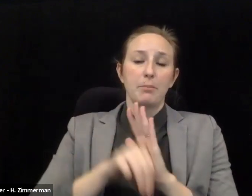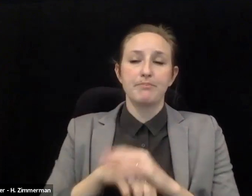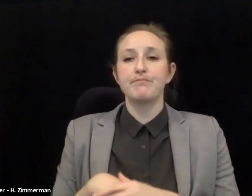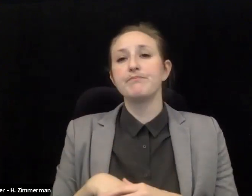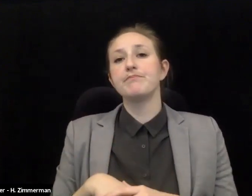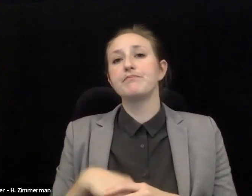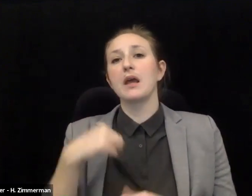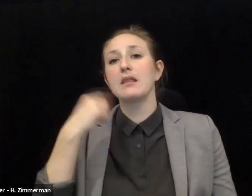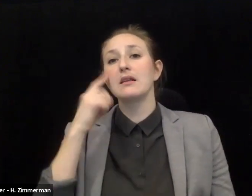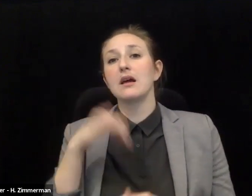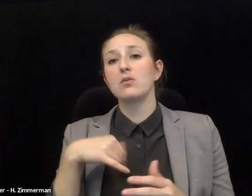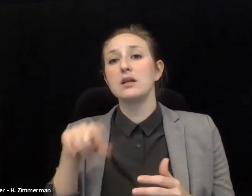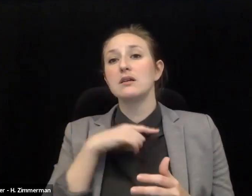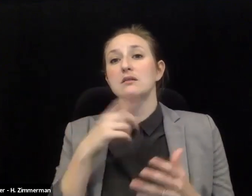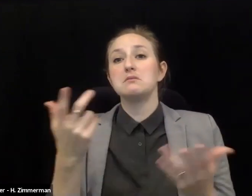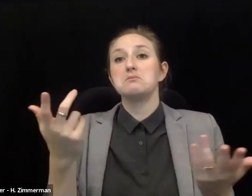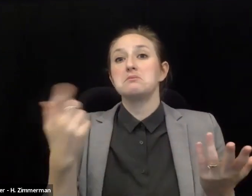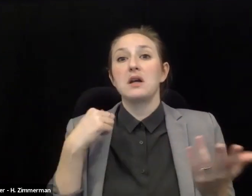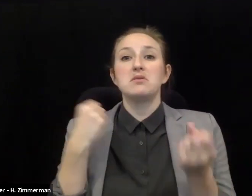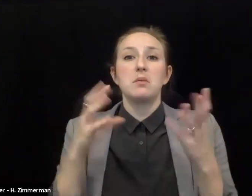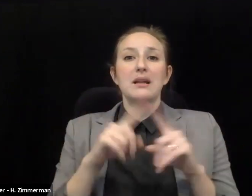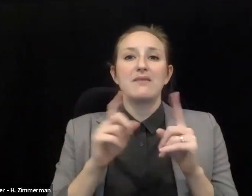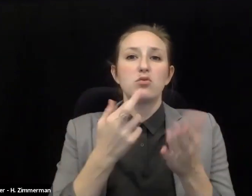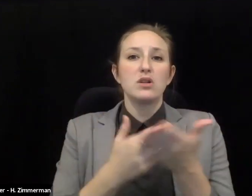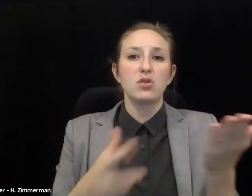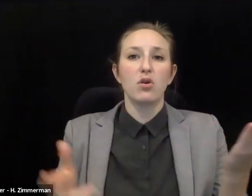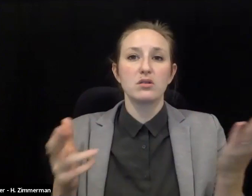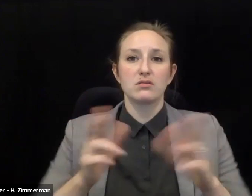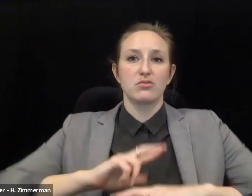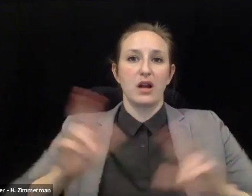we just we have so many more resources at our disposal. And so I think that